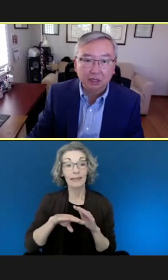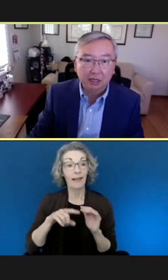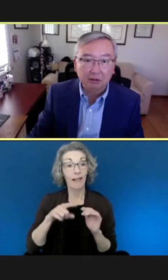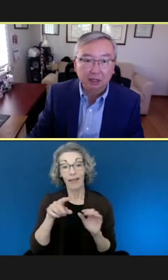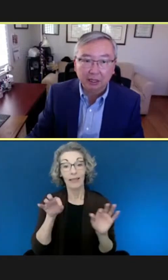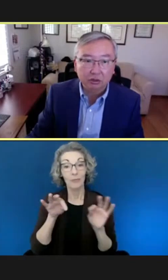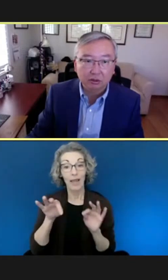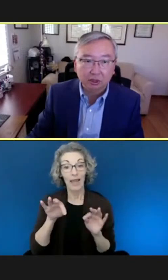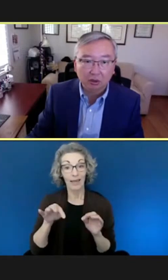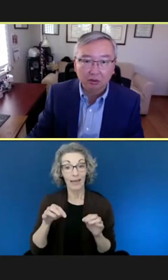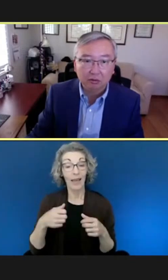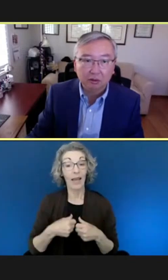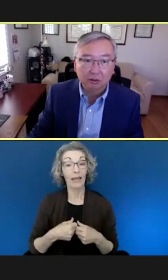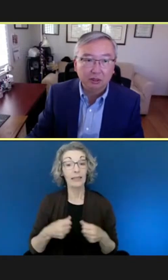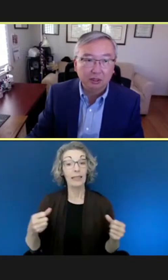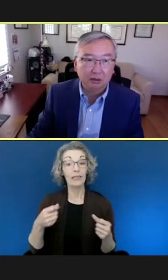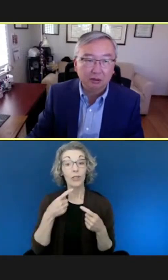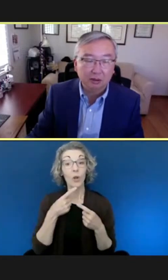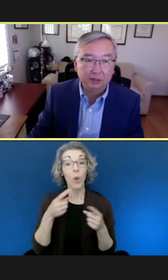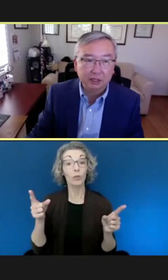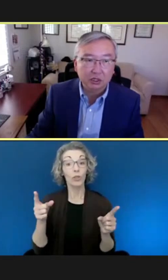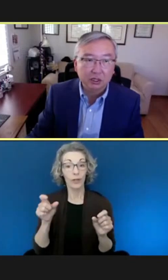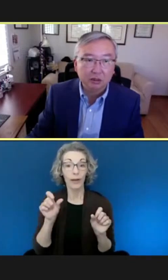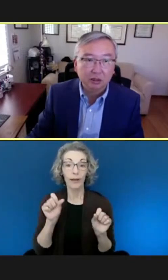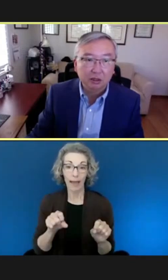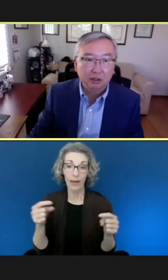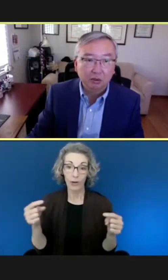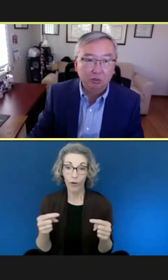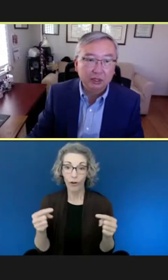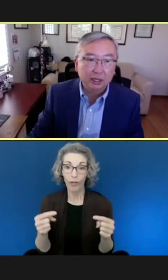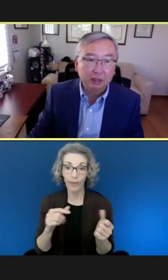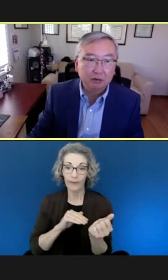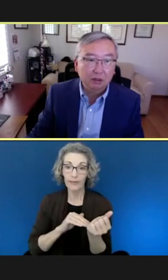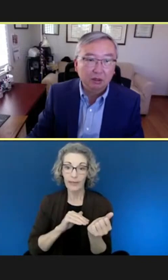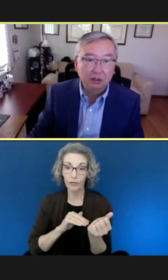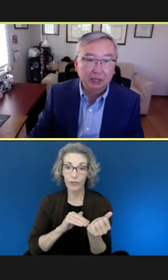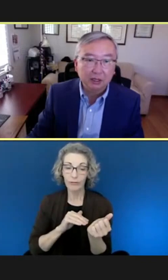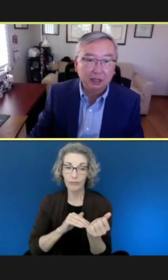actually hurt the physician, On the other hand,